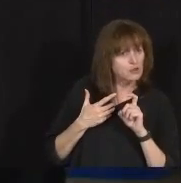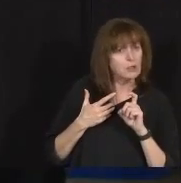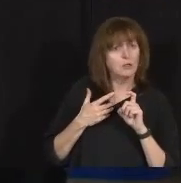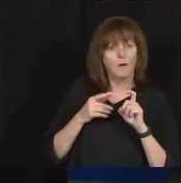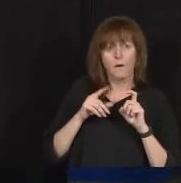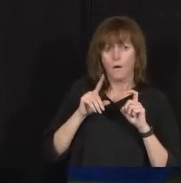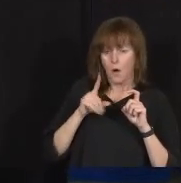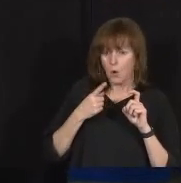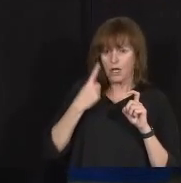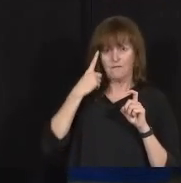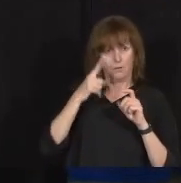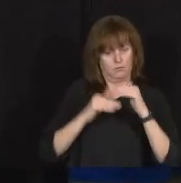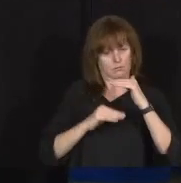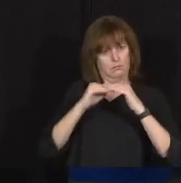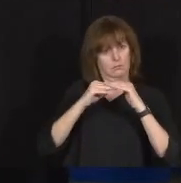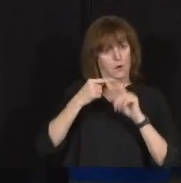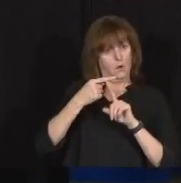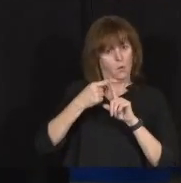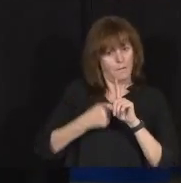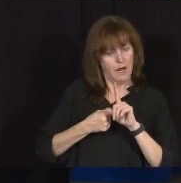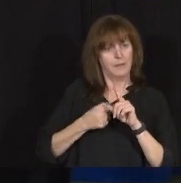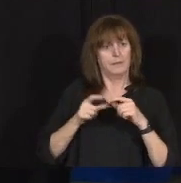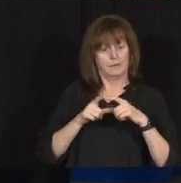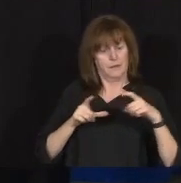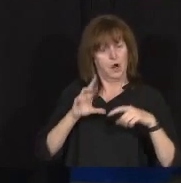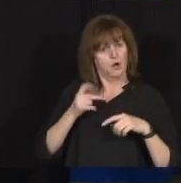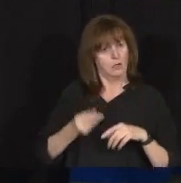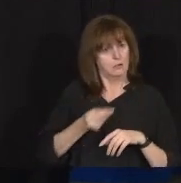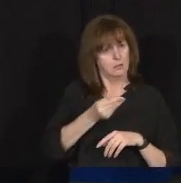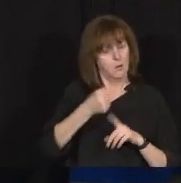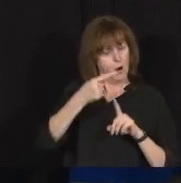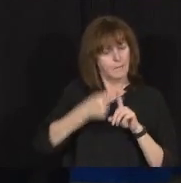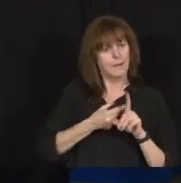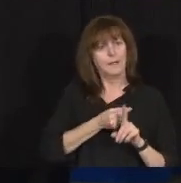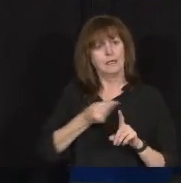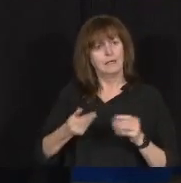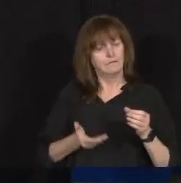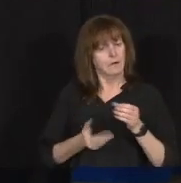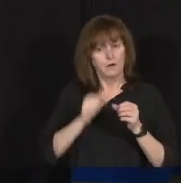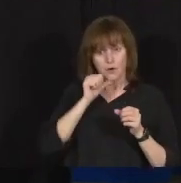Are we in a position where the supply chain for